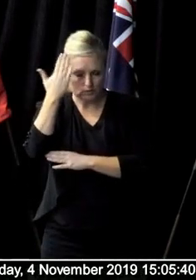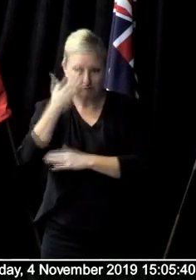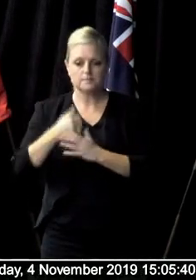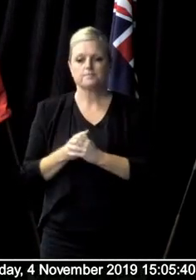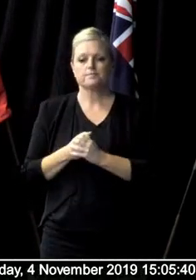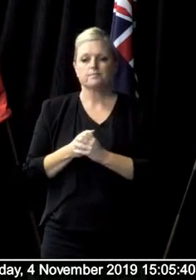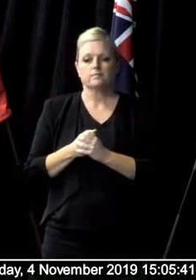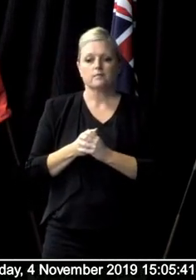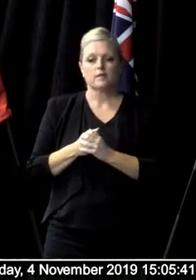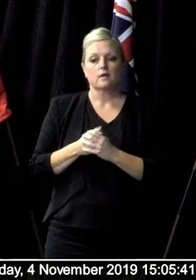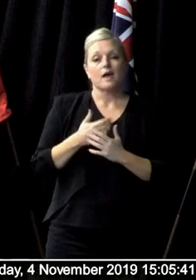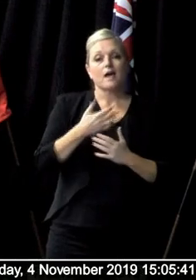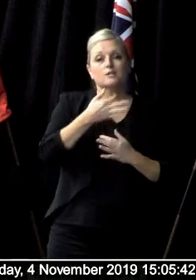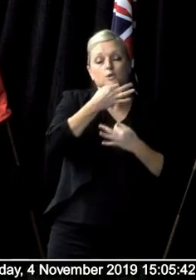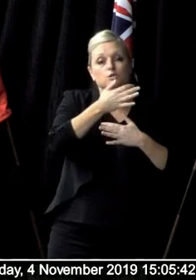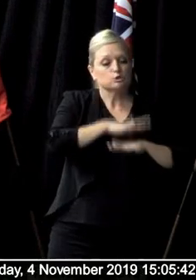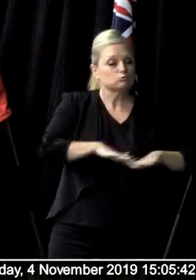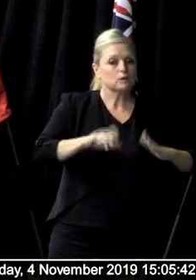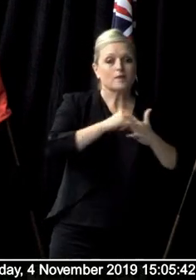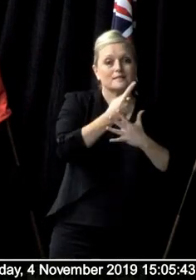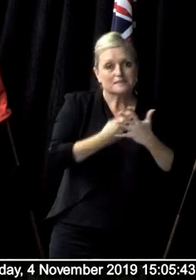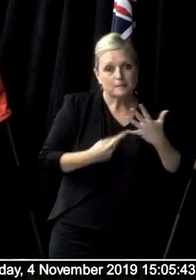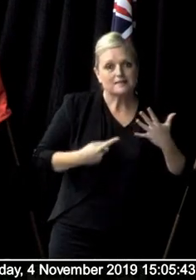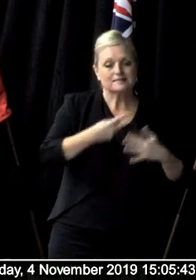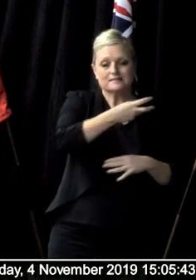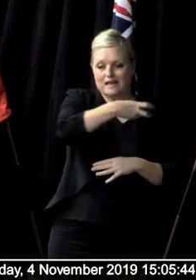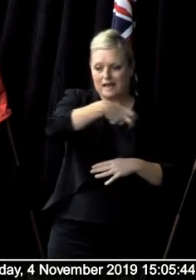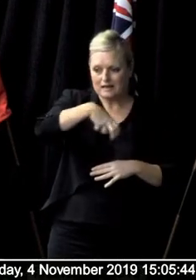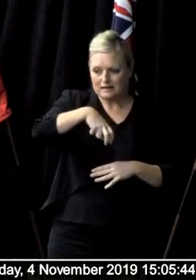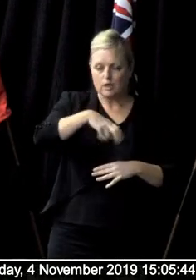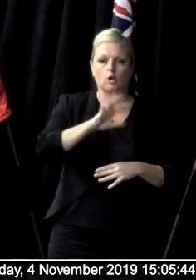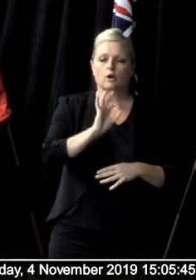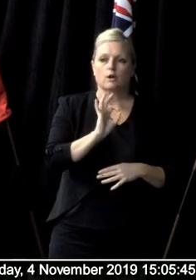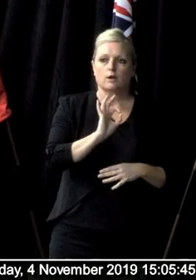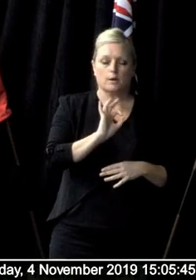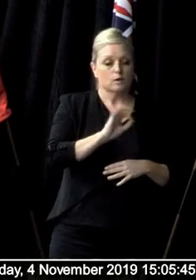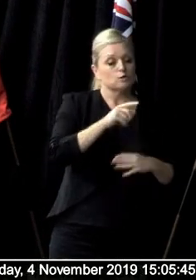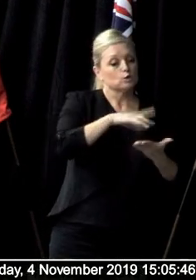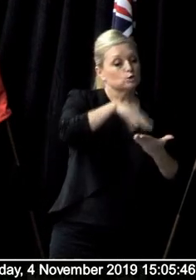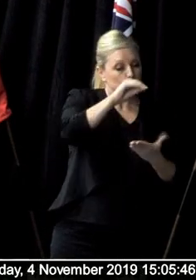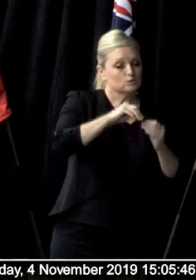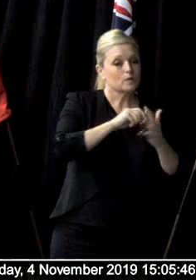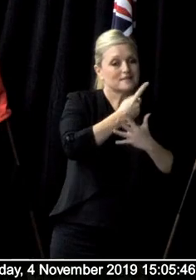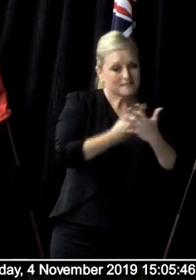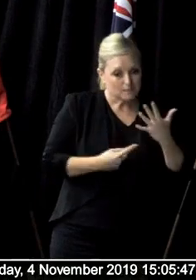disability spending – sorry – from students with disability spending most of their day in special education units,